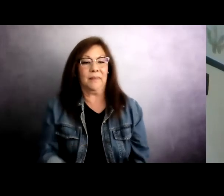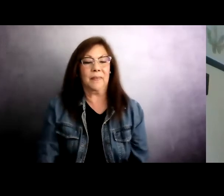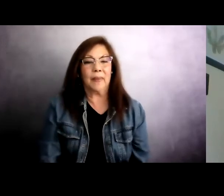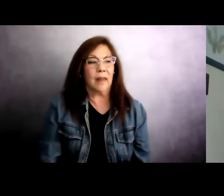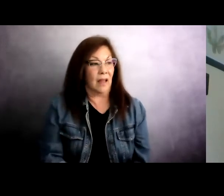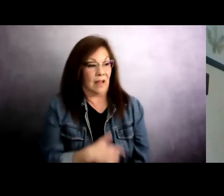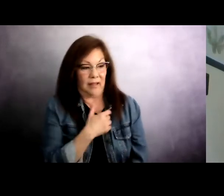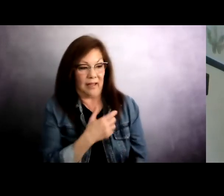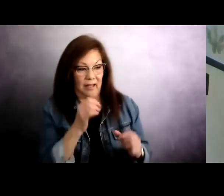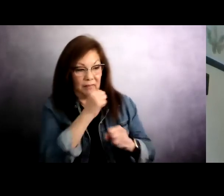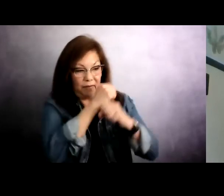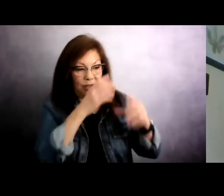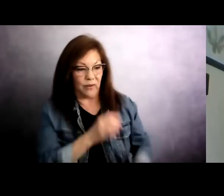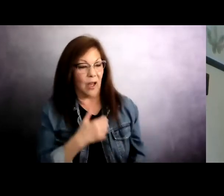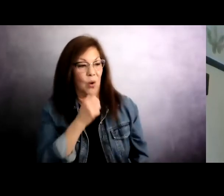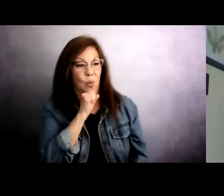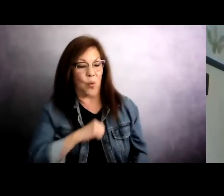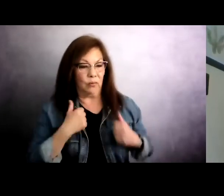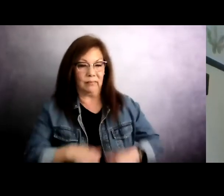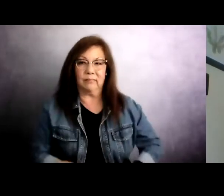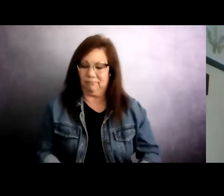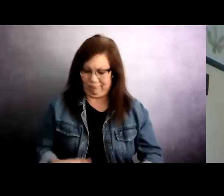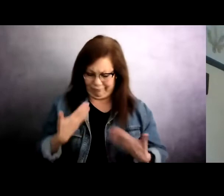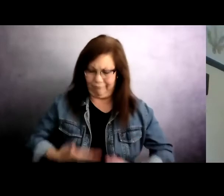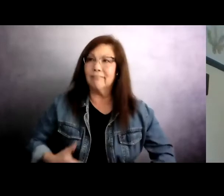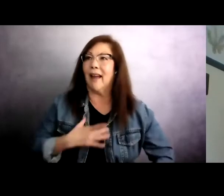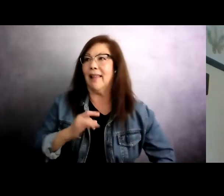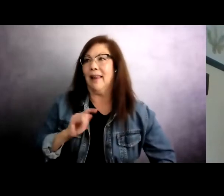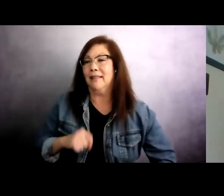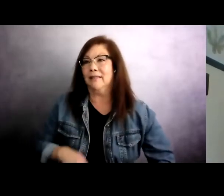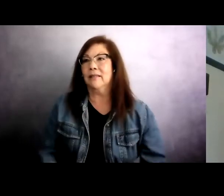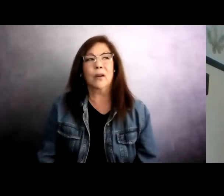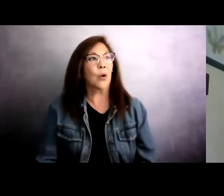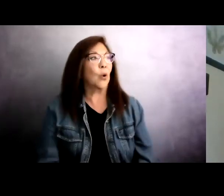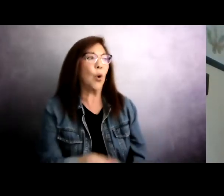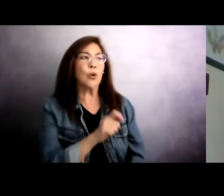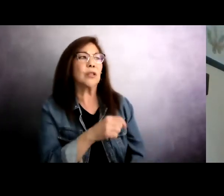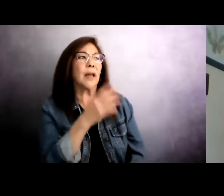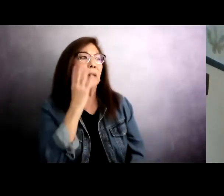I like it Nick said with a shrug and a quick smile. They should have the peach, the Aqua